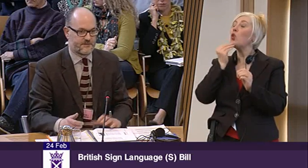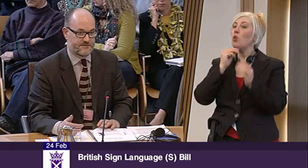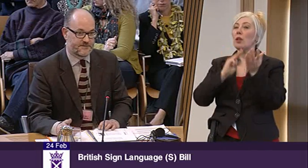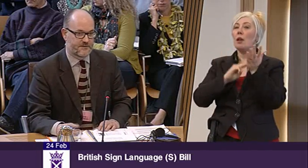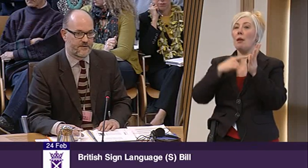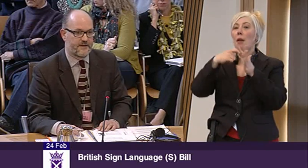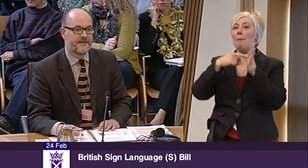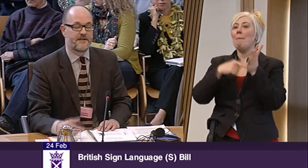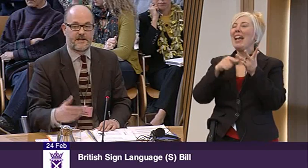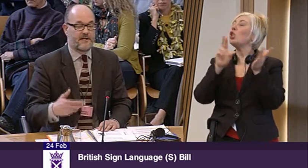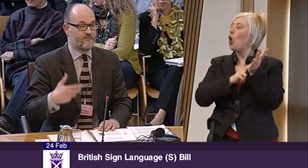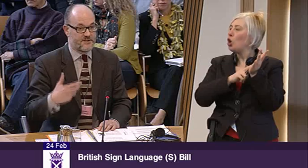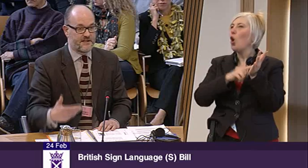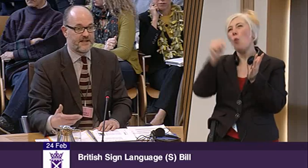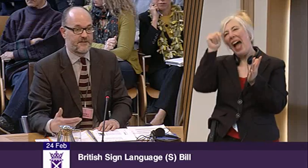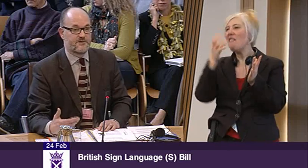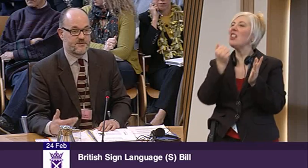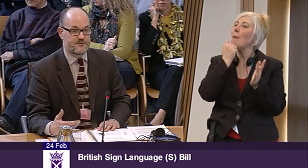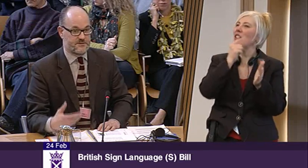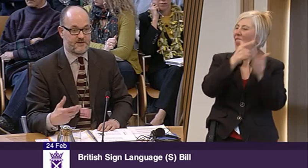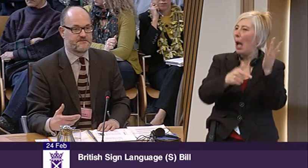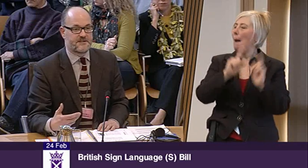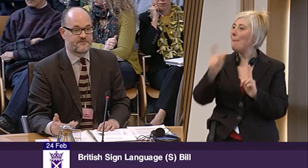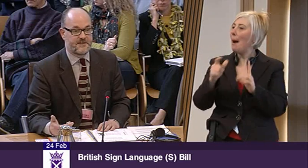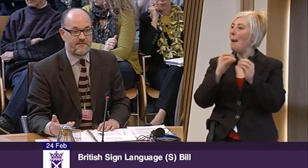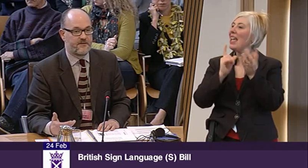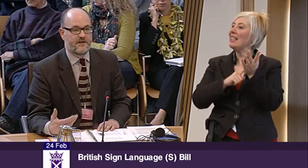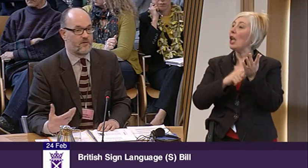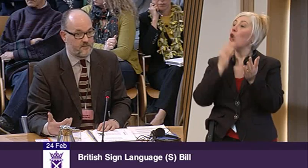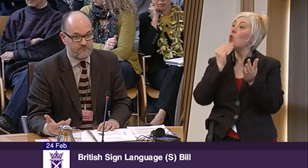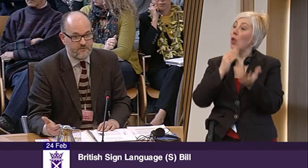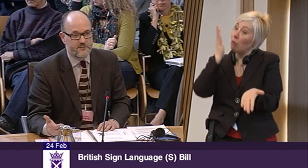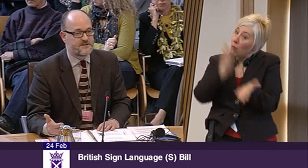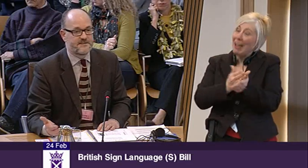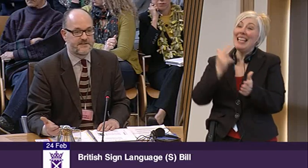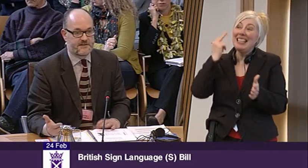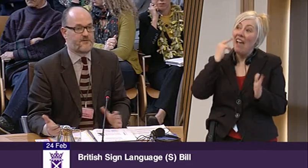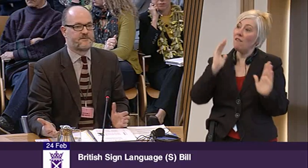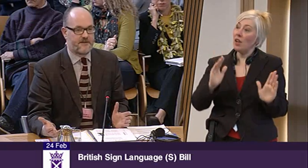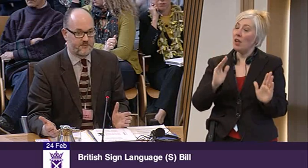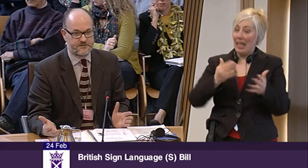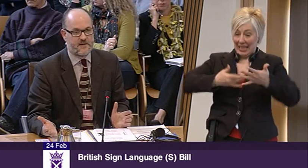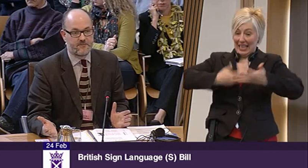and so on, but no statistics are available on the number of BSL users who are deaf. That